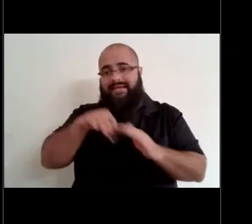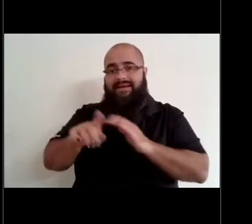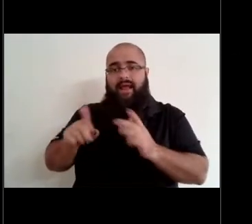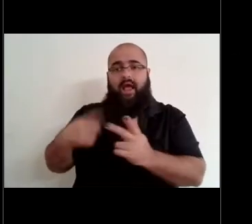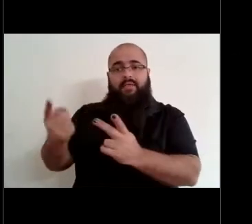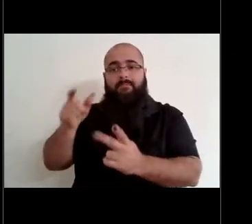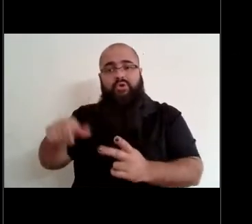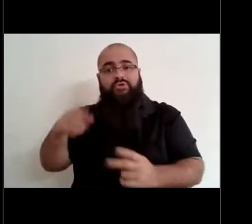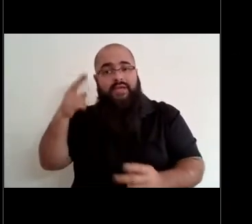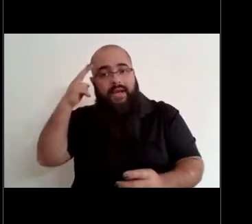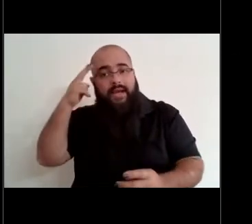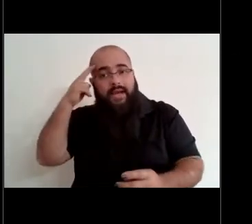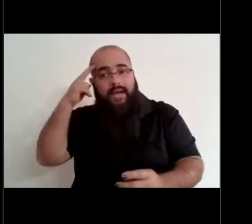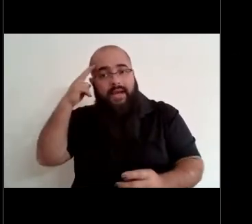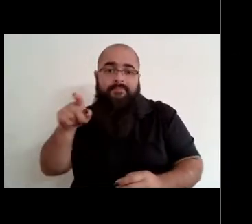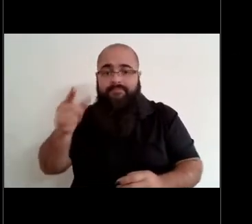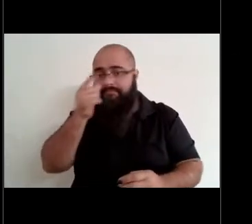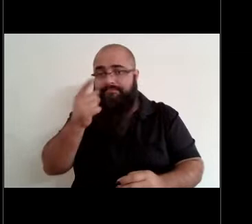Sometimes it leads to a better outcome for the victim.